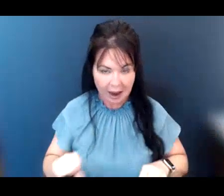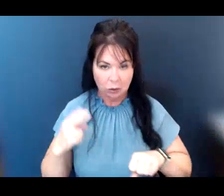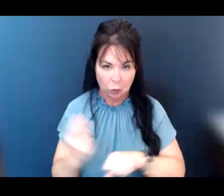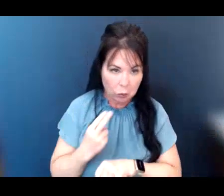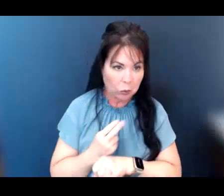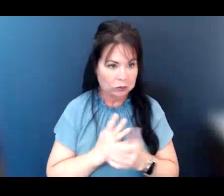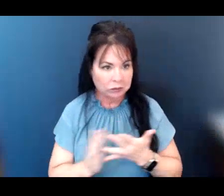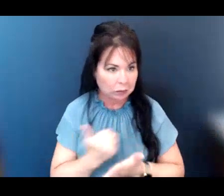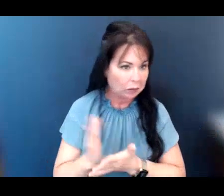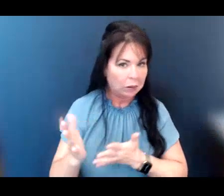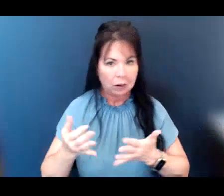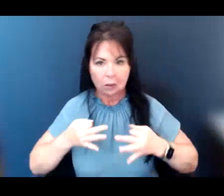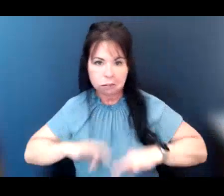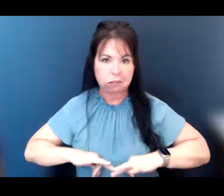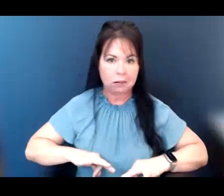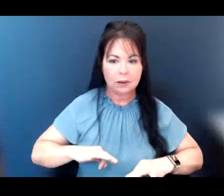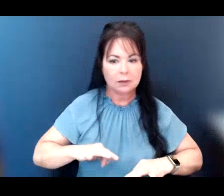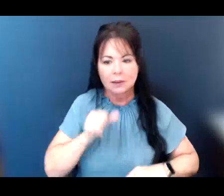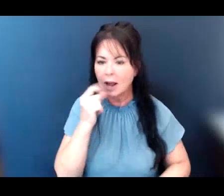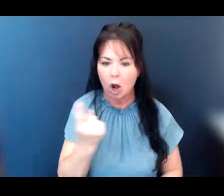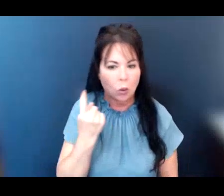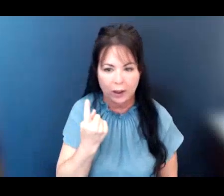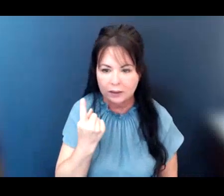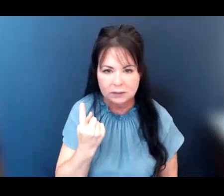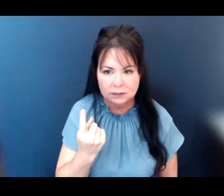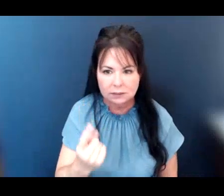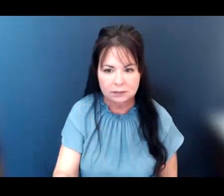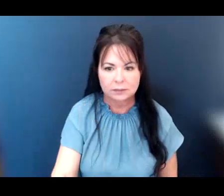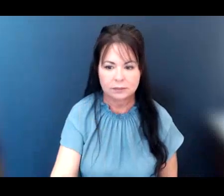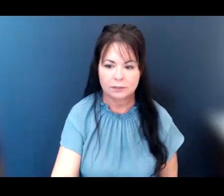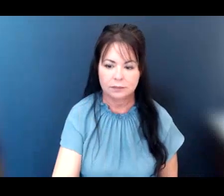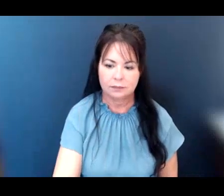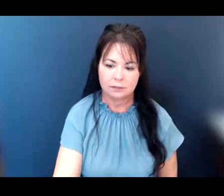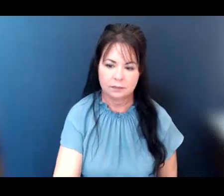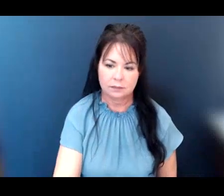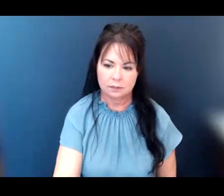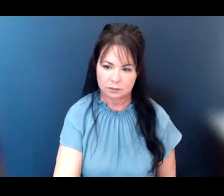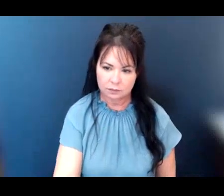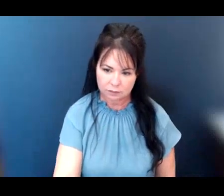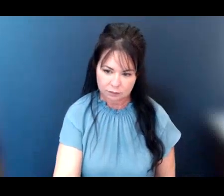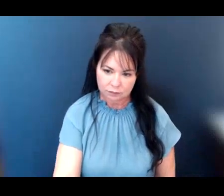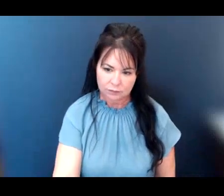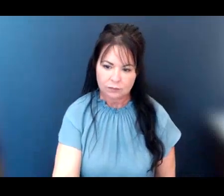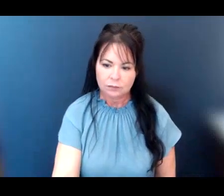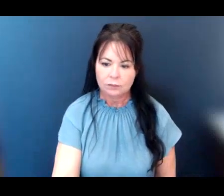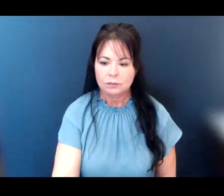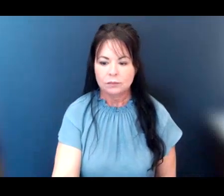And I'll leave it at that. This is Jess. Yeah, thank you, Kelly. As someone who works on a product team